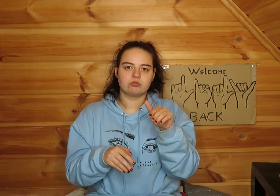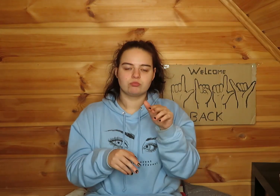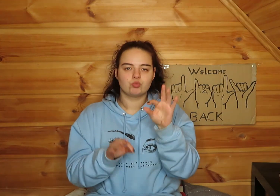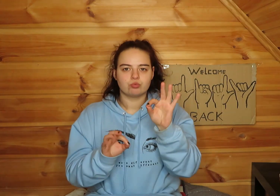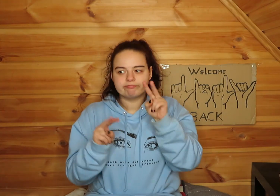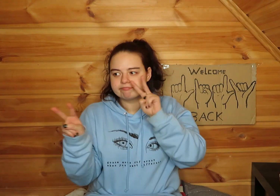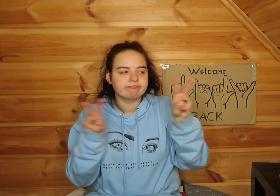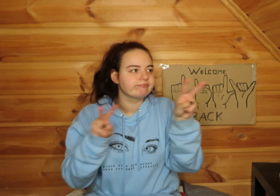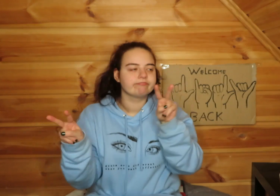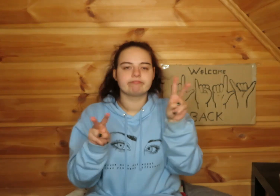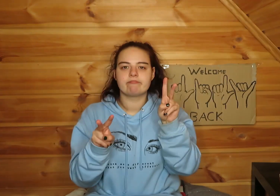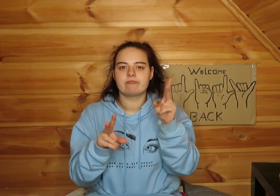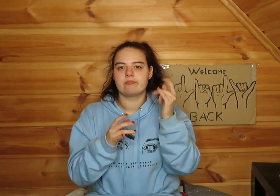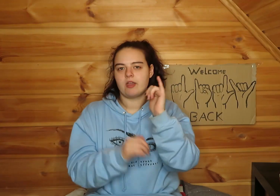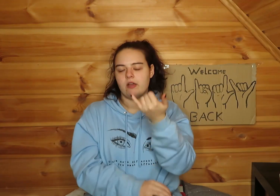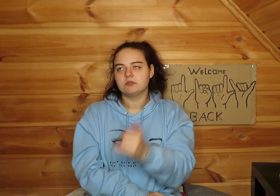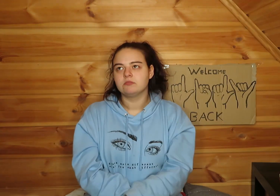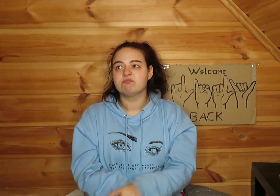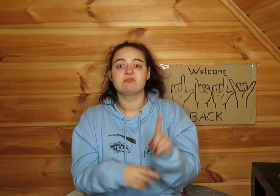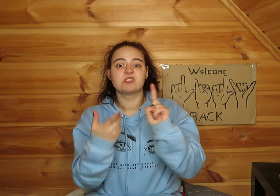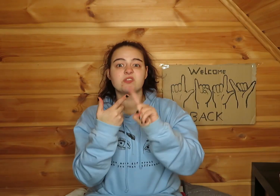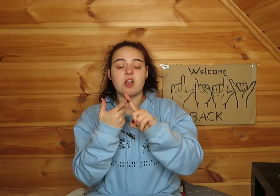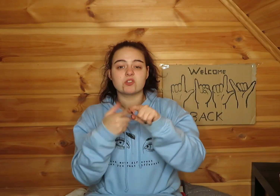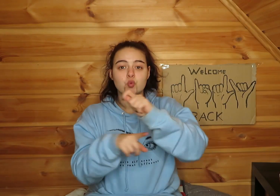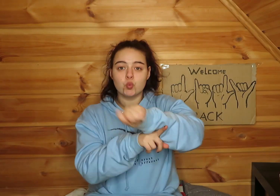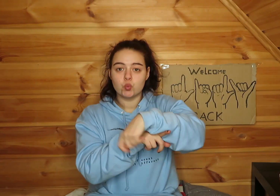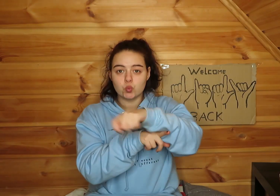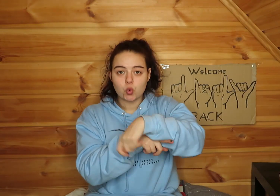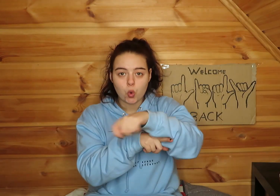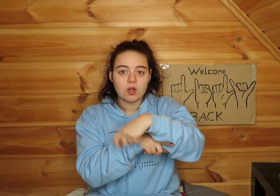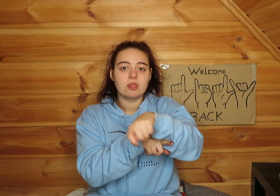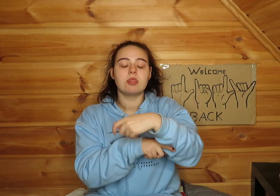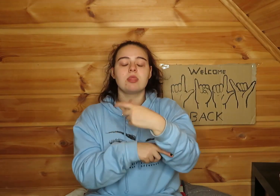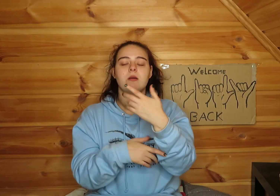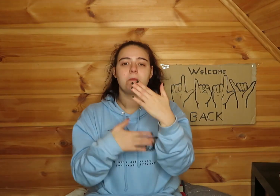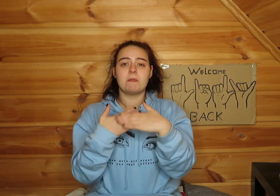And now I REALLY need to look left and right. And secondly when I cook...